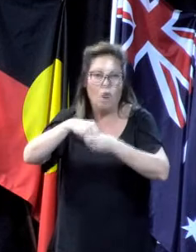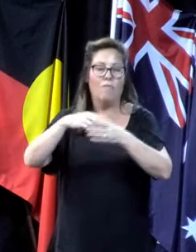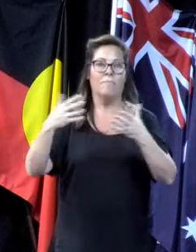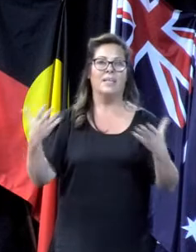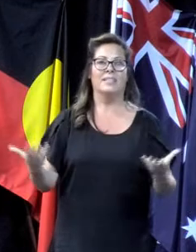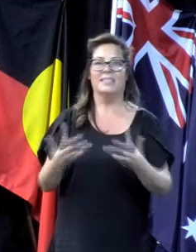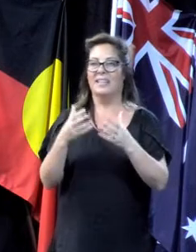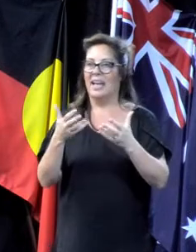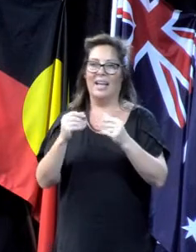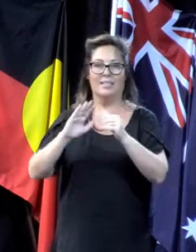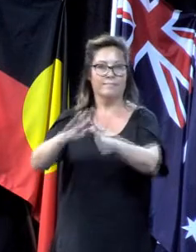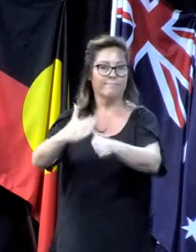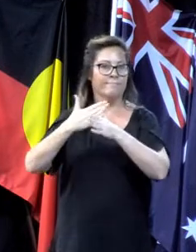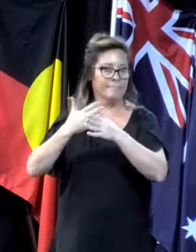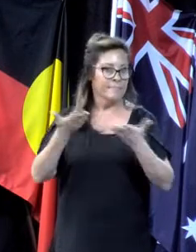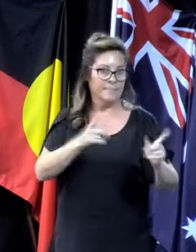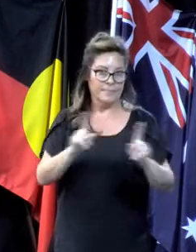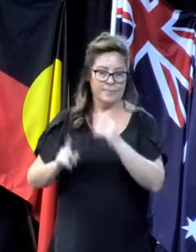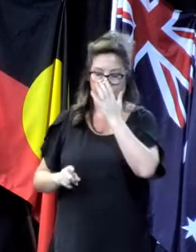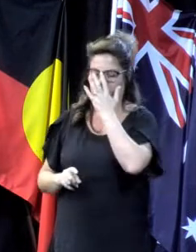I totally support that community involvement in essential.